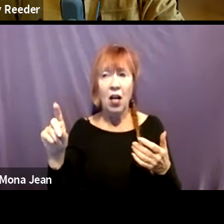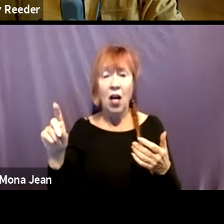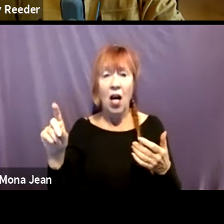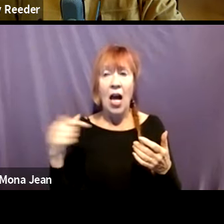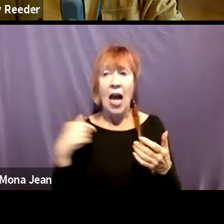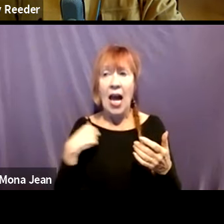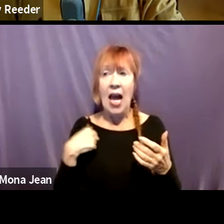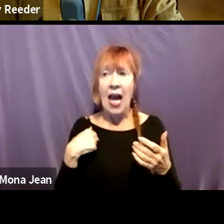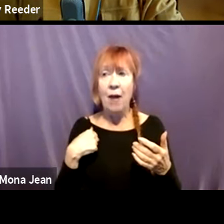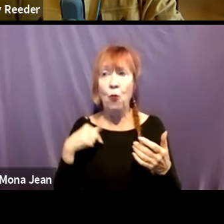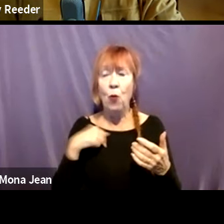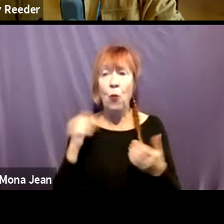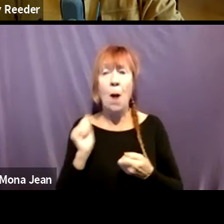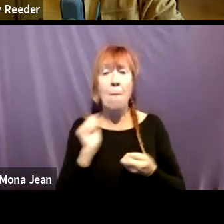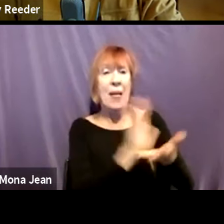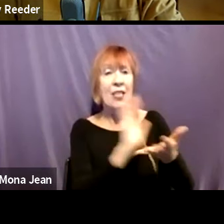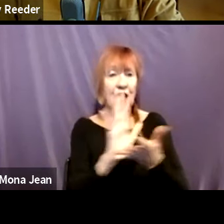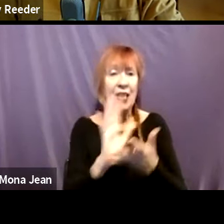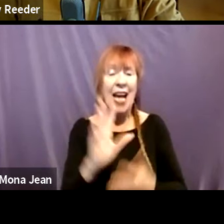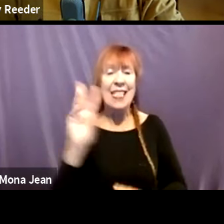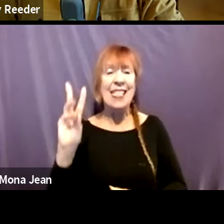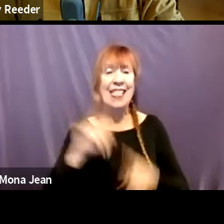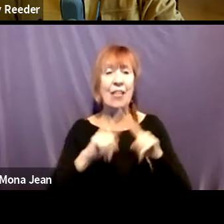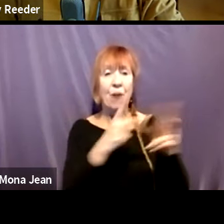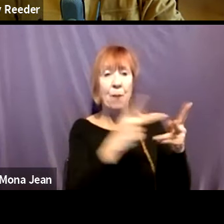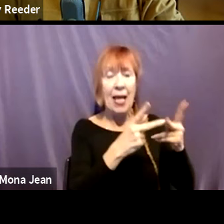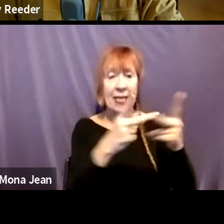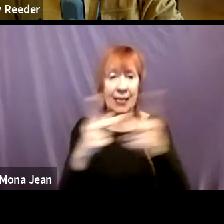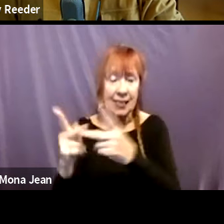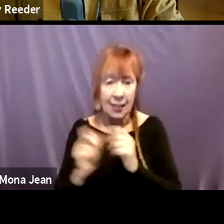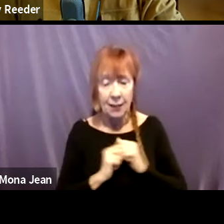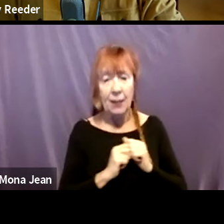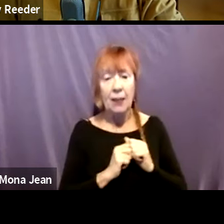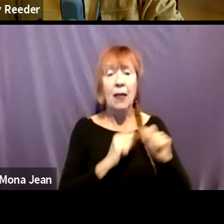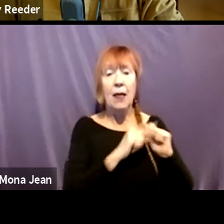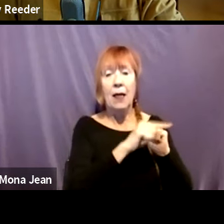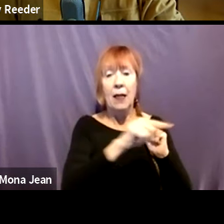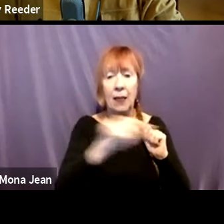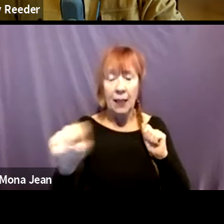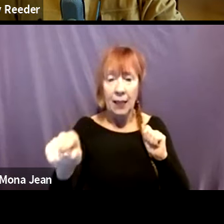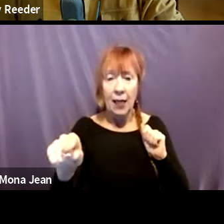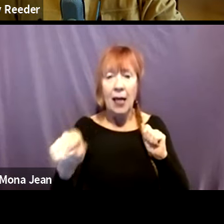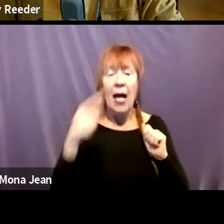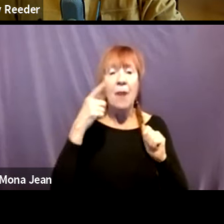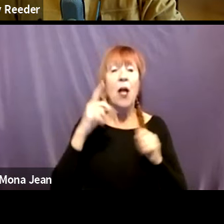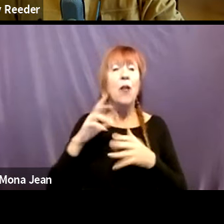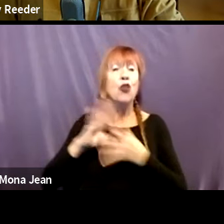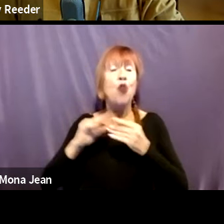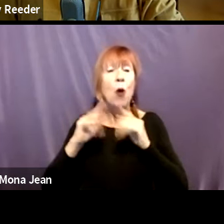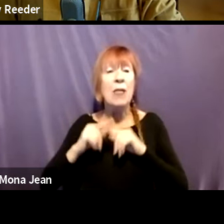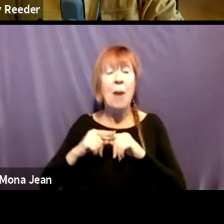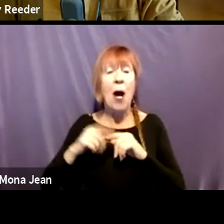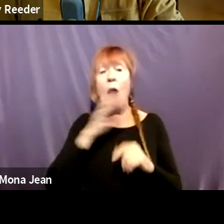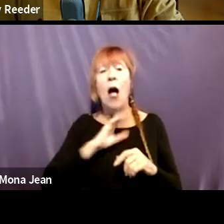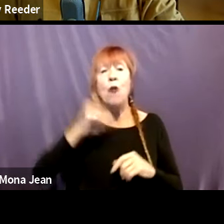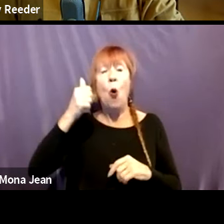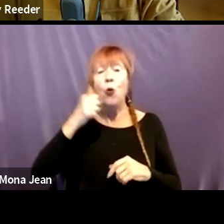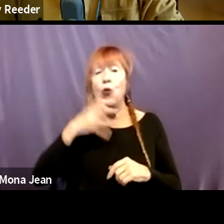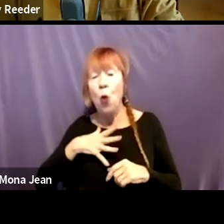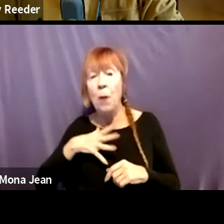It was like, "Well, we're looking for like an older lead in her 50s, and a younger guy in his 20s". And the other one was like, "We're more family". So we had a version of the pitch